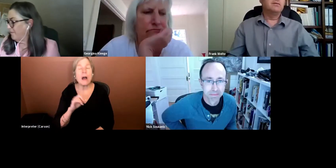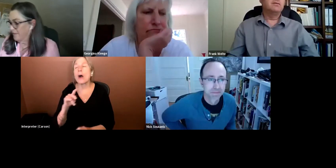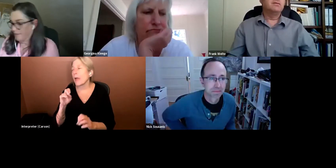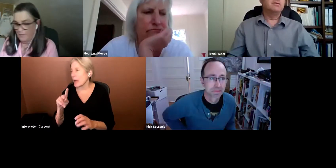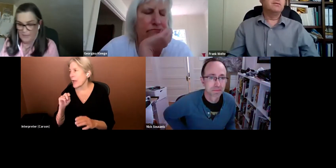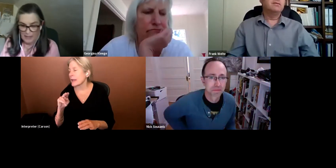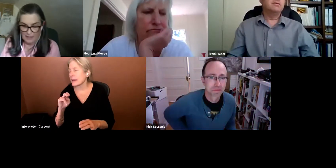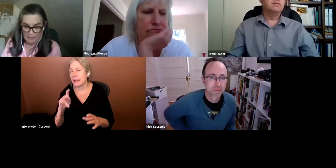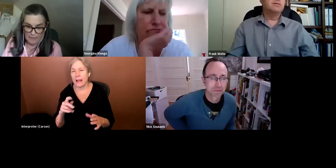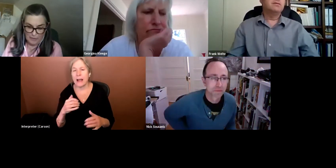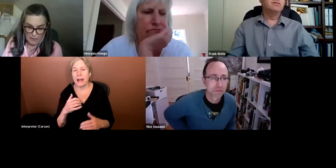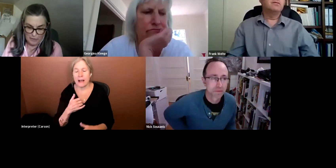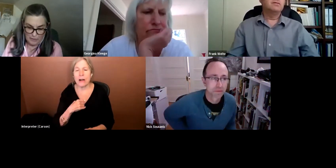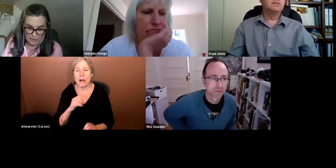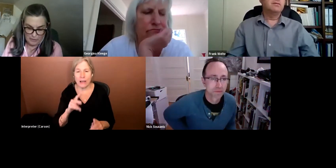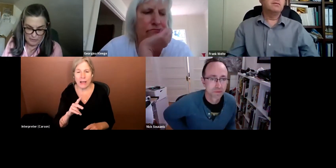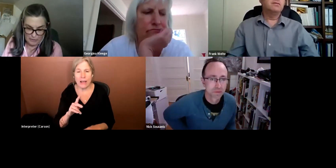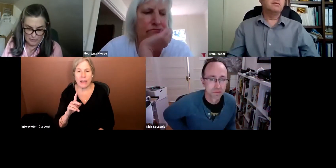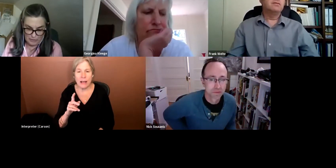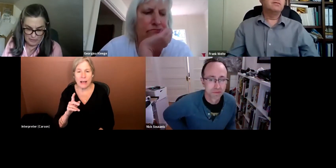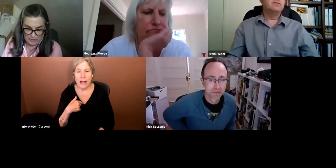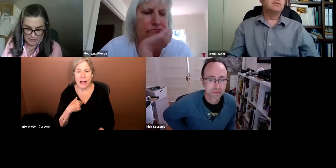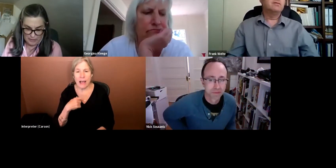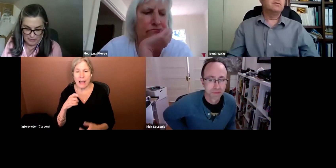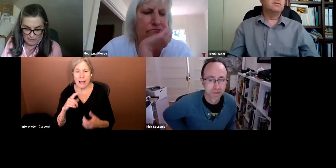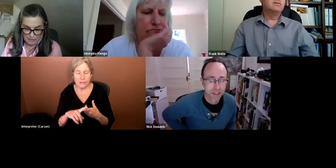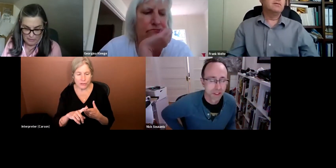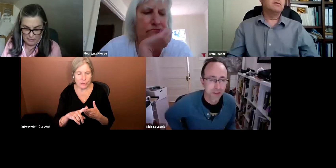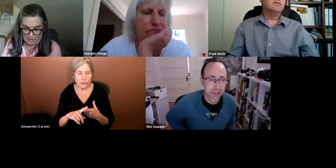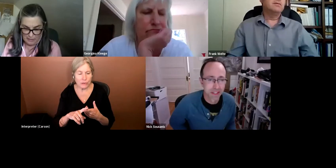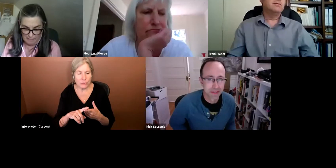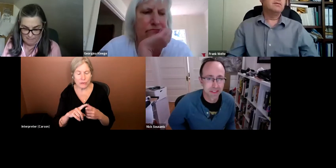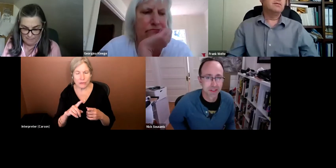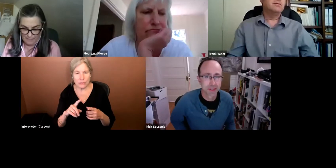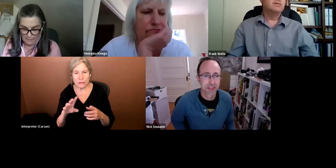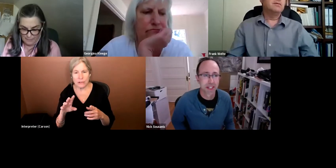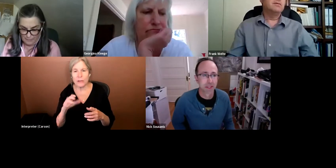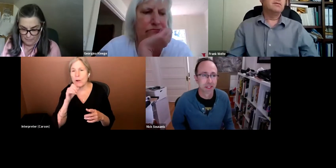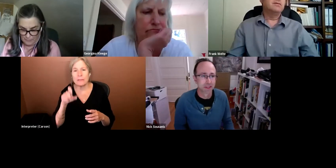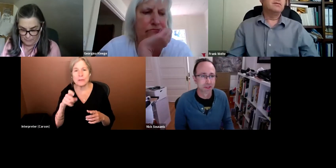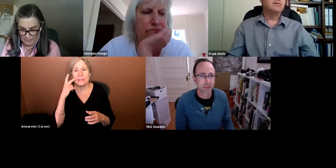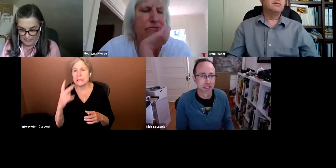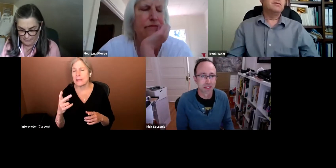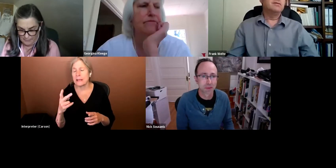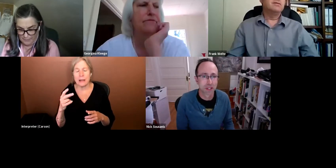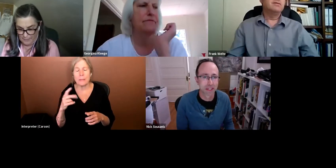I have distance from my phone to see the screen. Nick Sousanis: You don't have to see. You tell me and I'll do it. >>>: